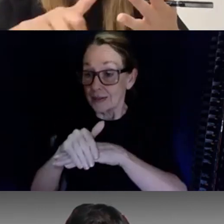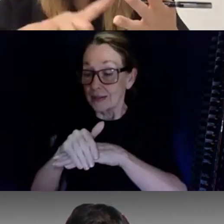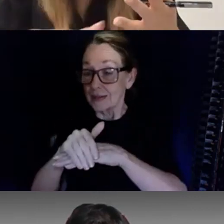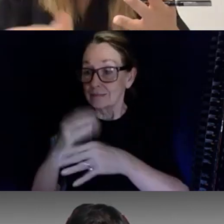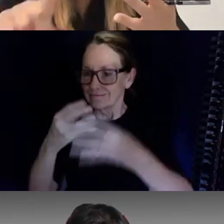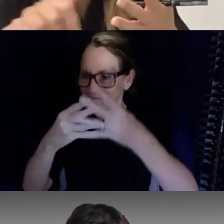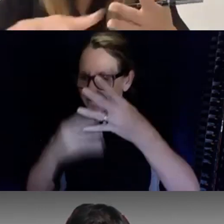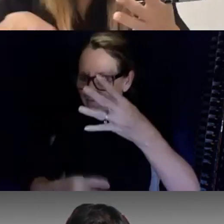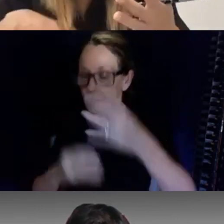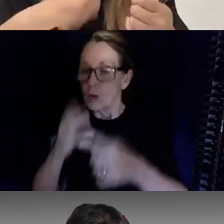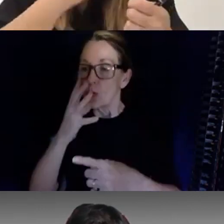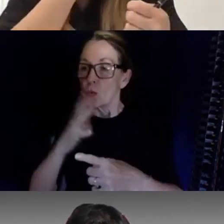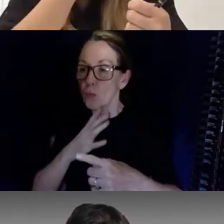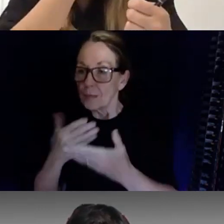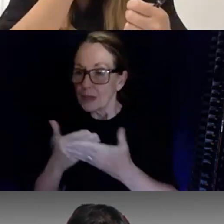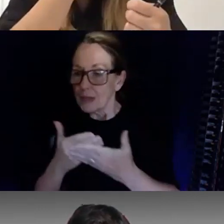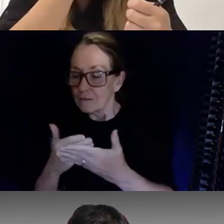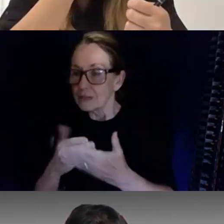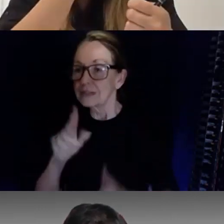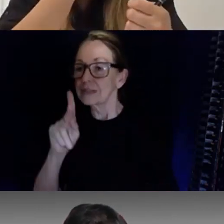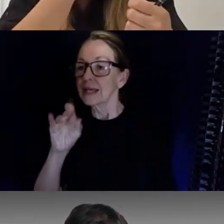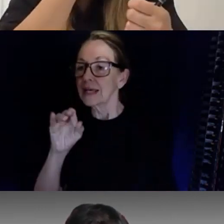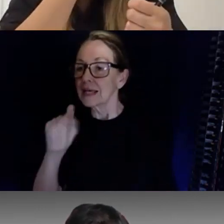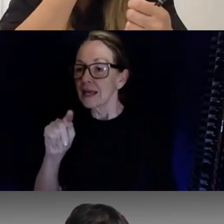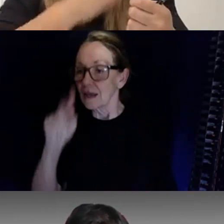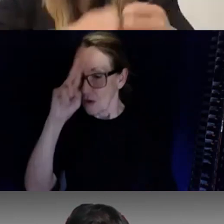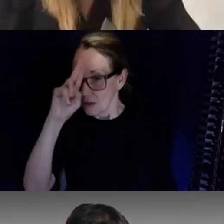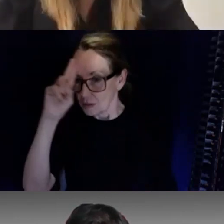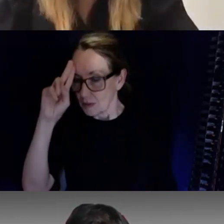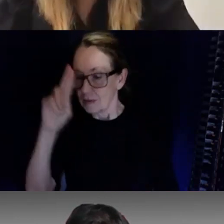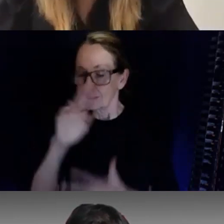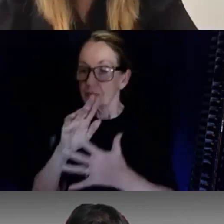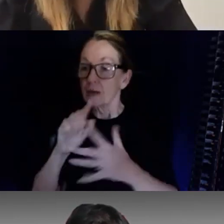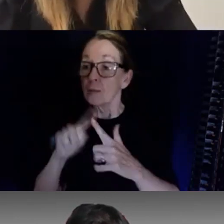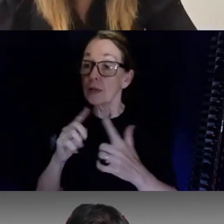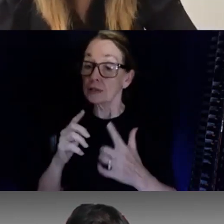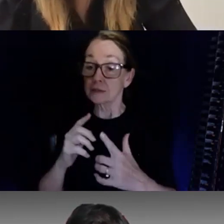SO, FOR EXAMPLE, THERE'S INTEGRA, PROSPECT HEALTH.